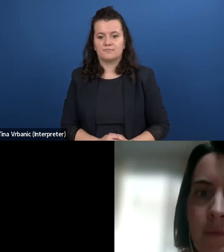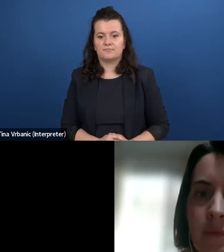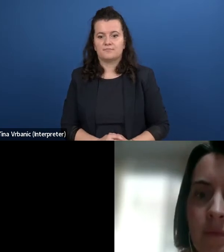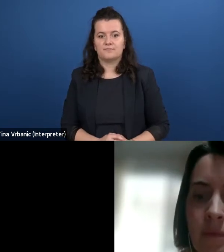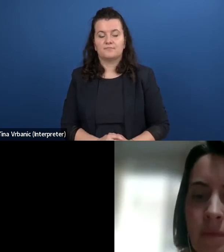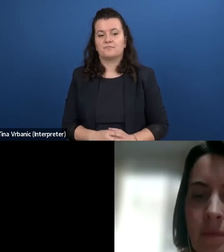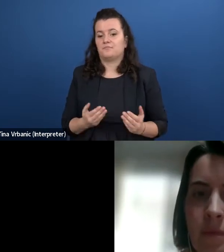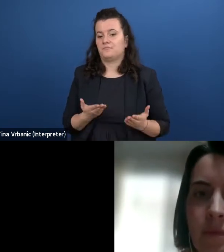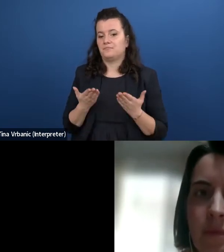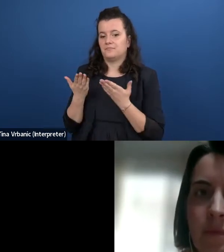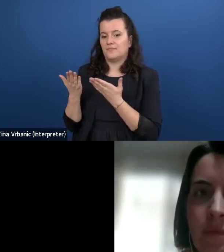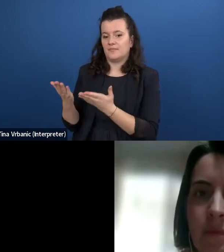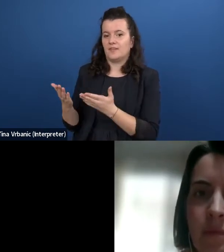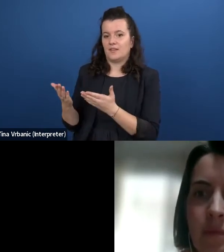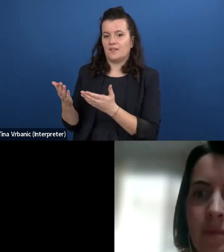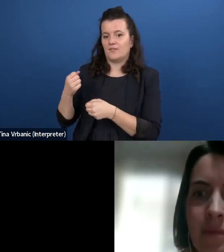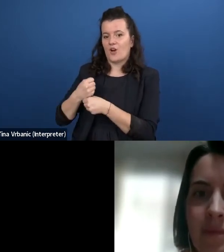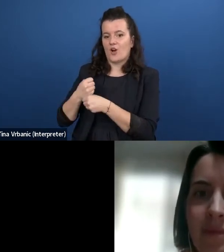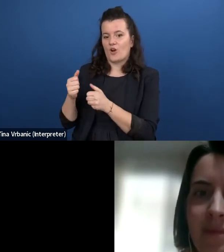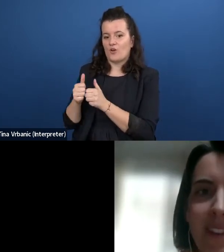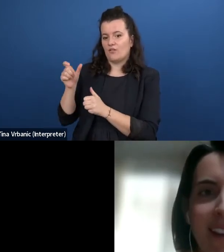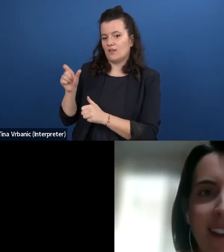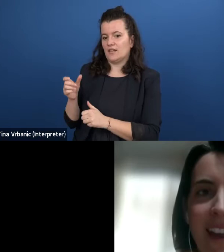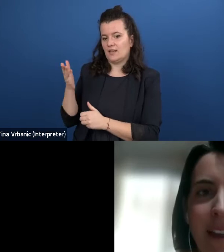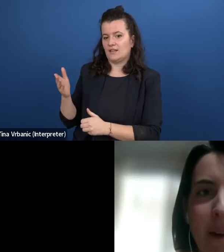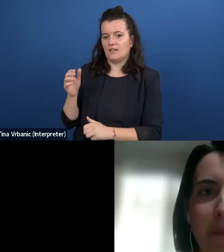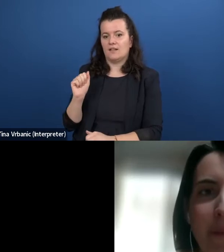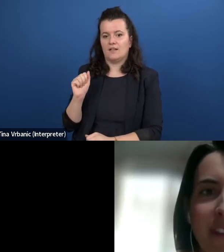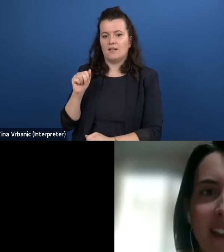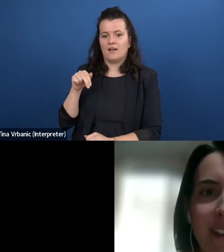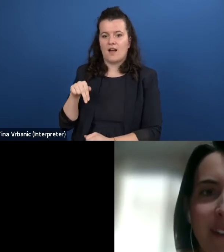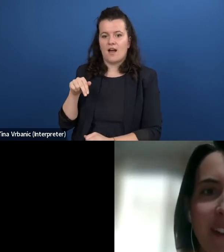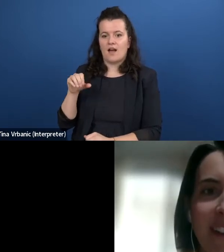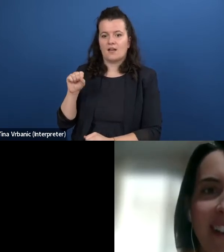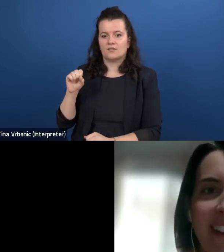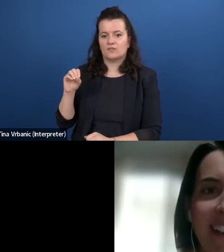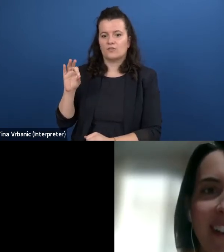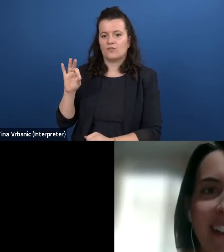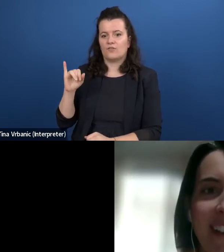I'm sorry, but I don't know how to pronounce your family name It's really okay.